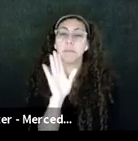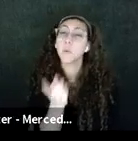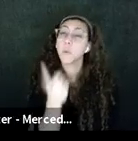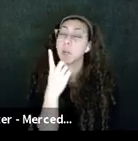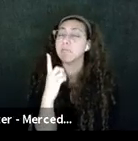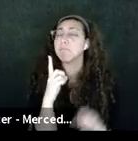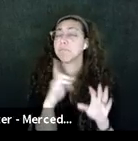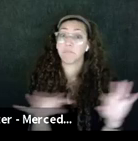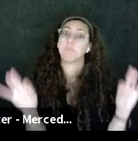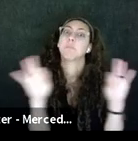Jason Williams: Is